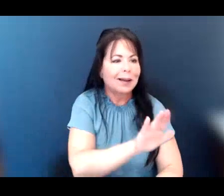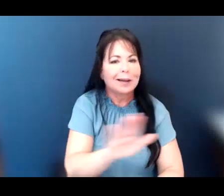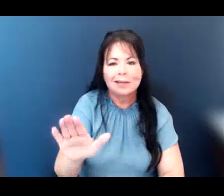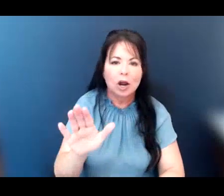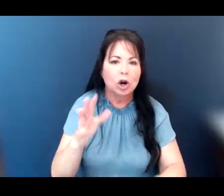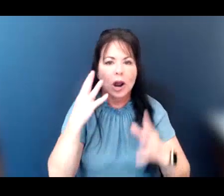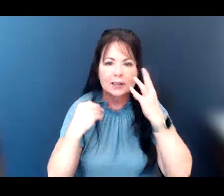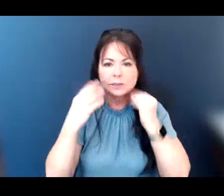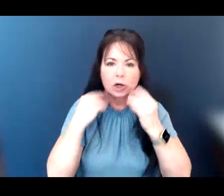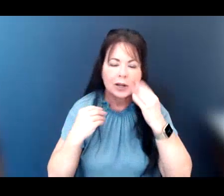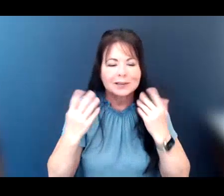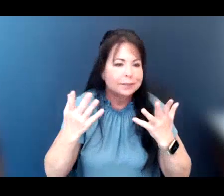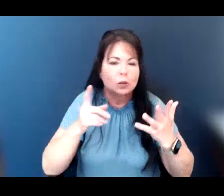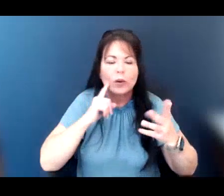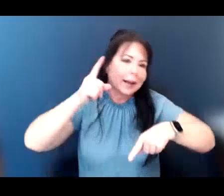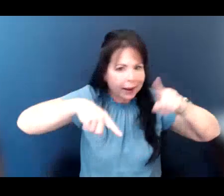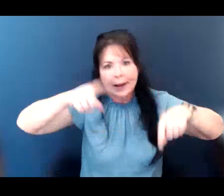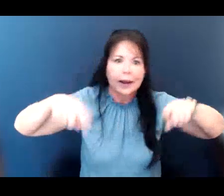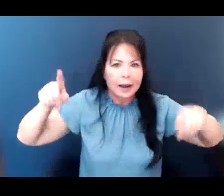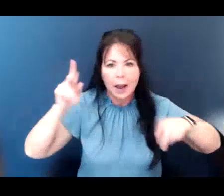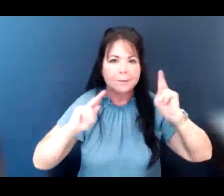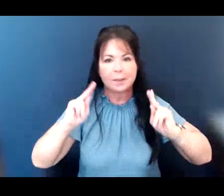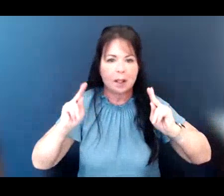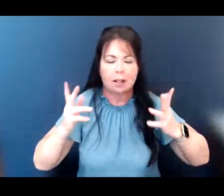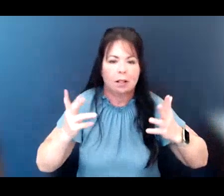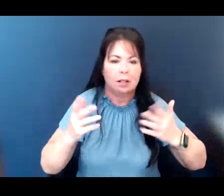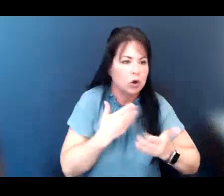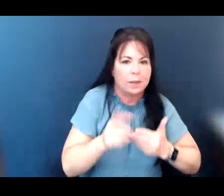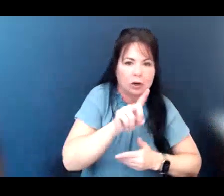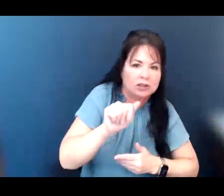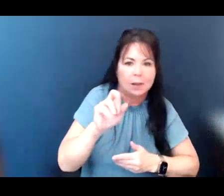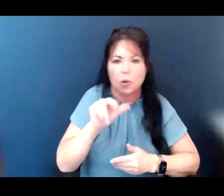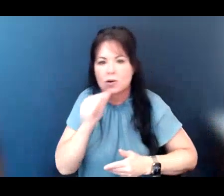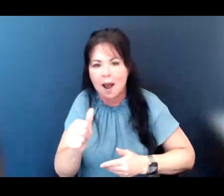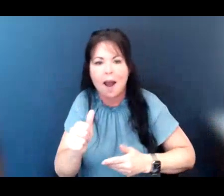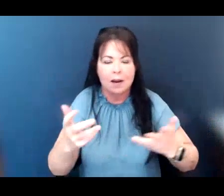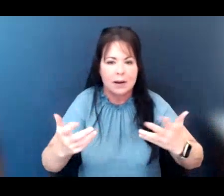And the way that we live our lives, the things that we do, the things that we've encountered, the cultures that we lived in, those